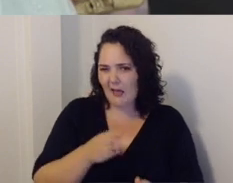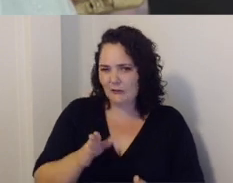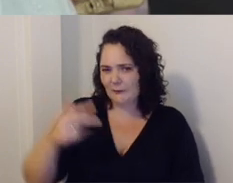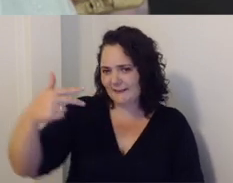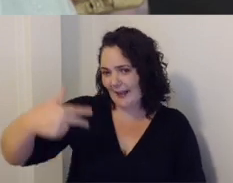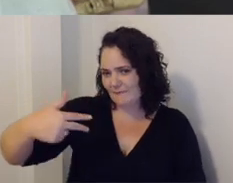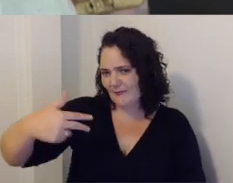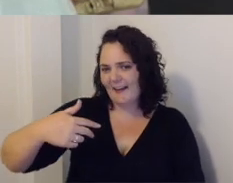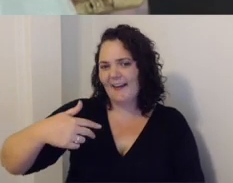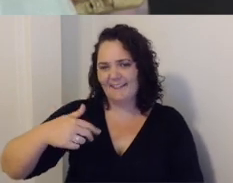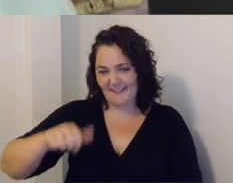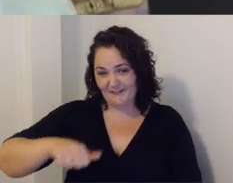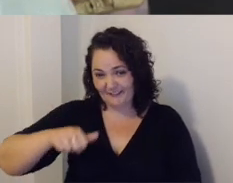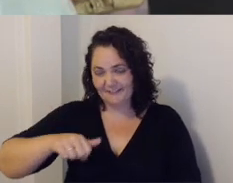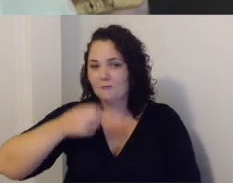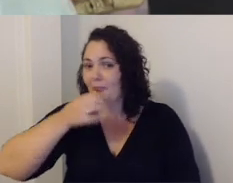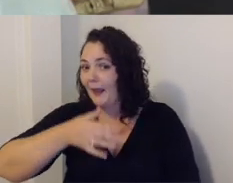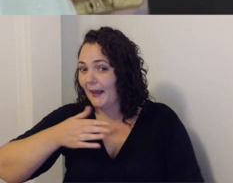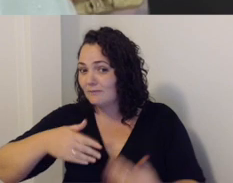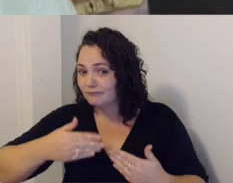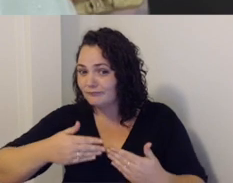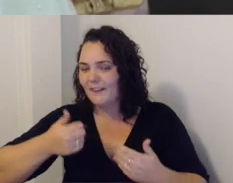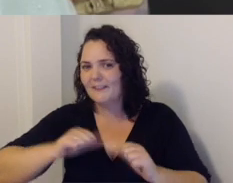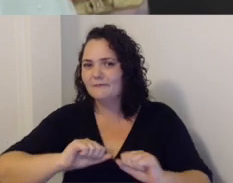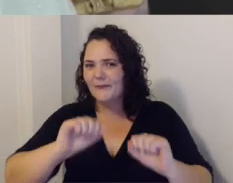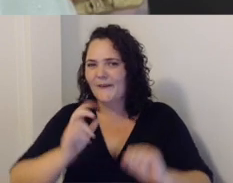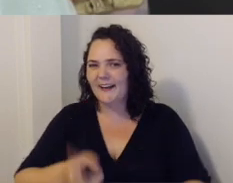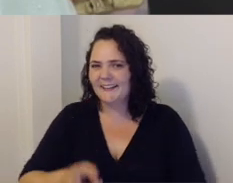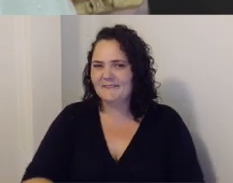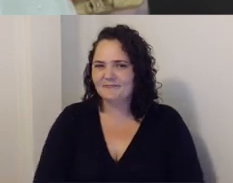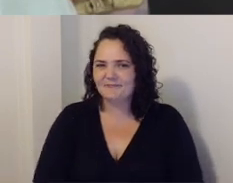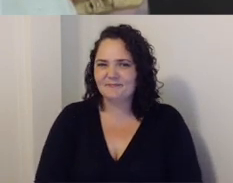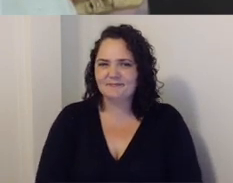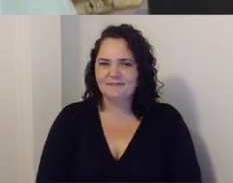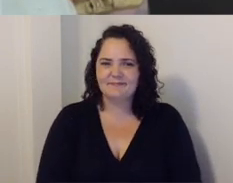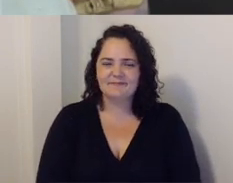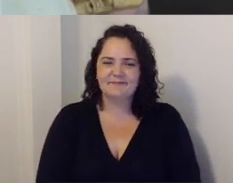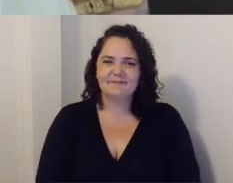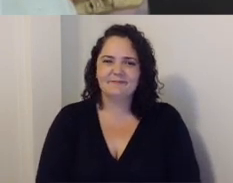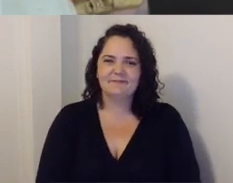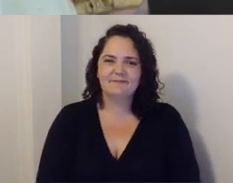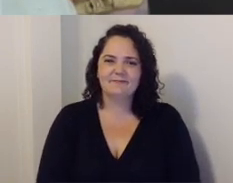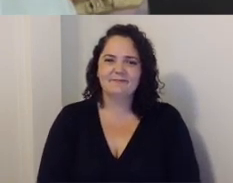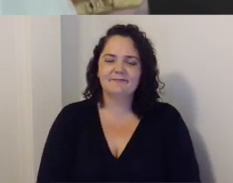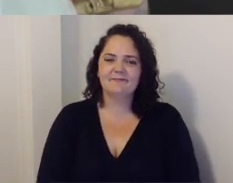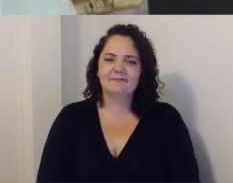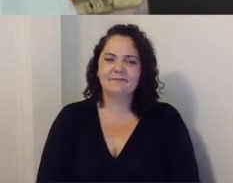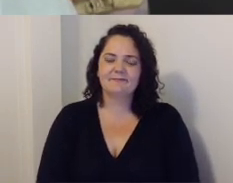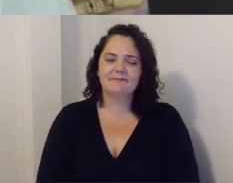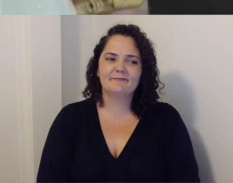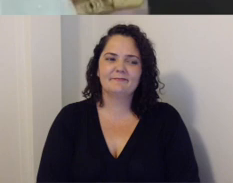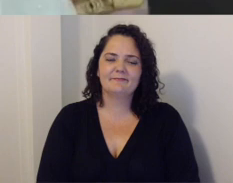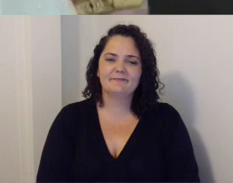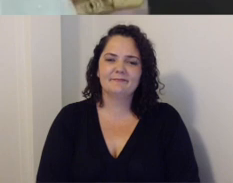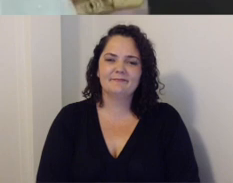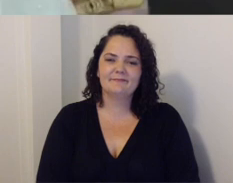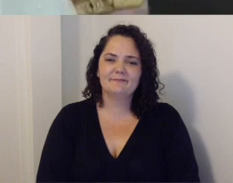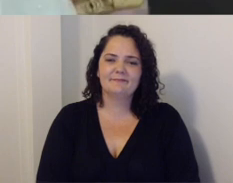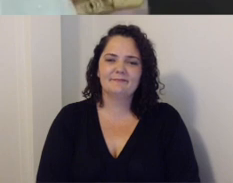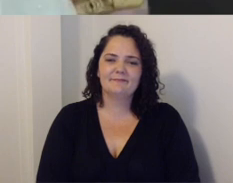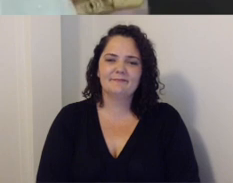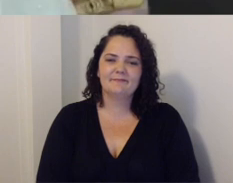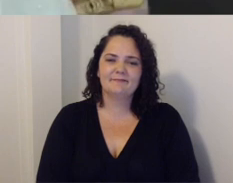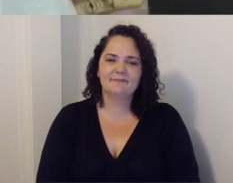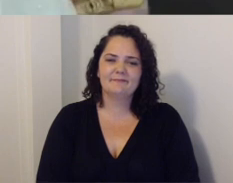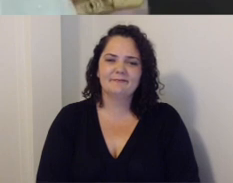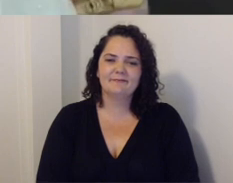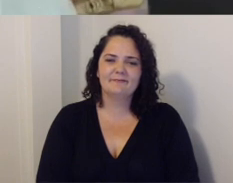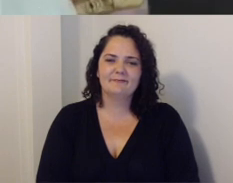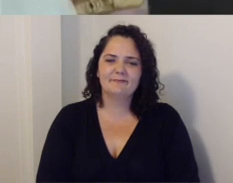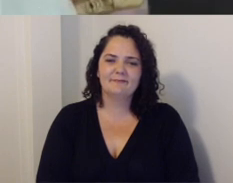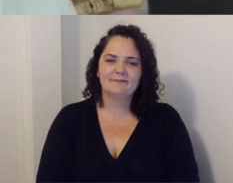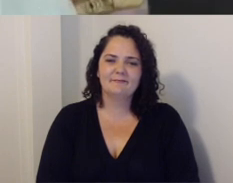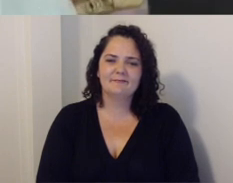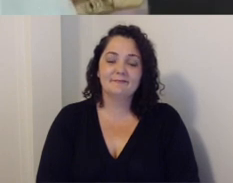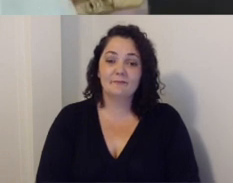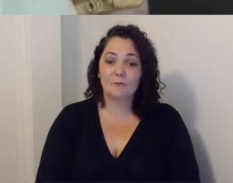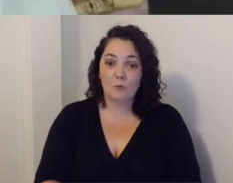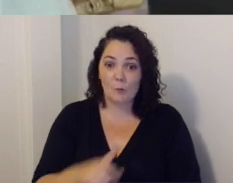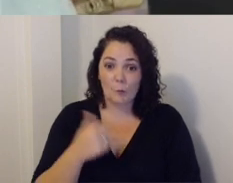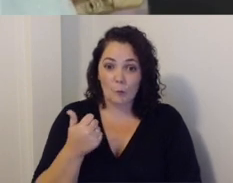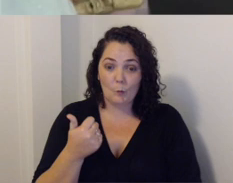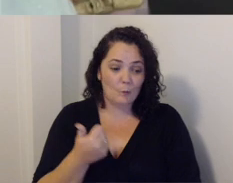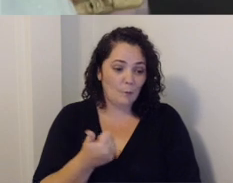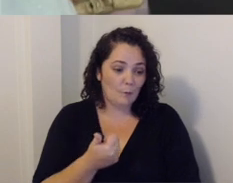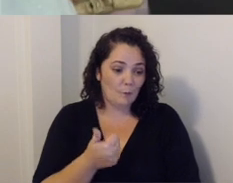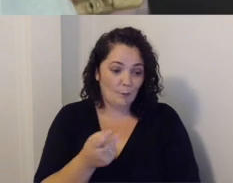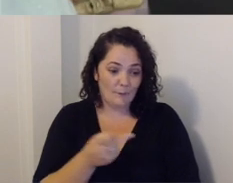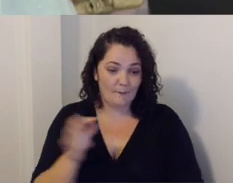briefly and then we'll get people back into their own drawings. How y'all holding up? Alright good.